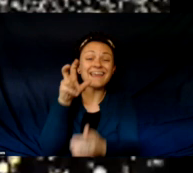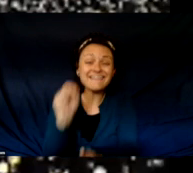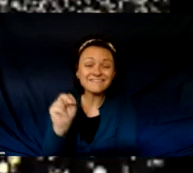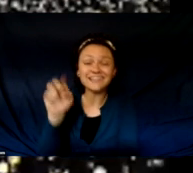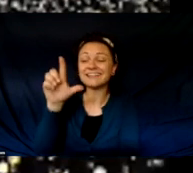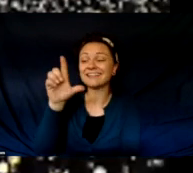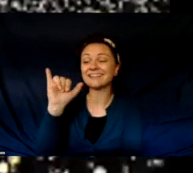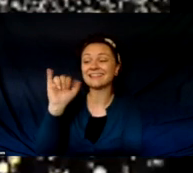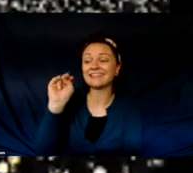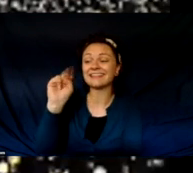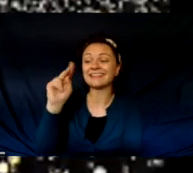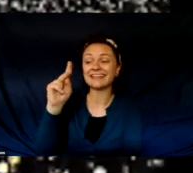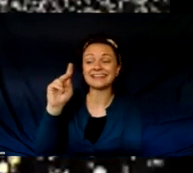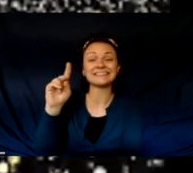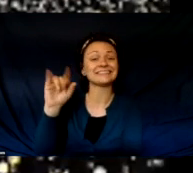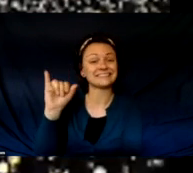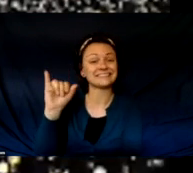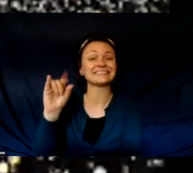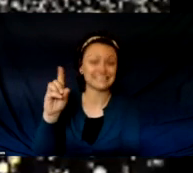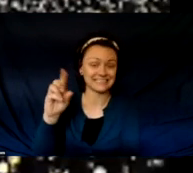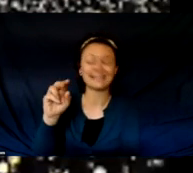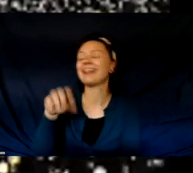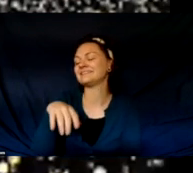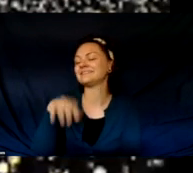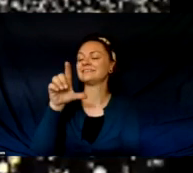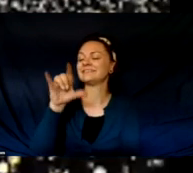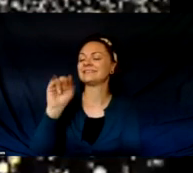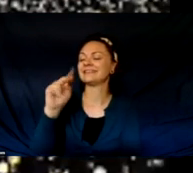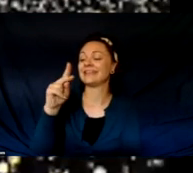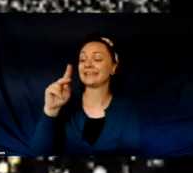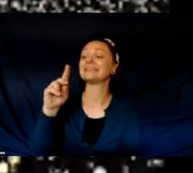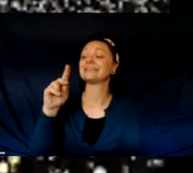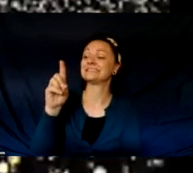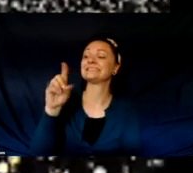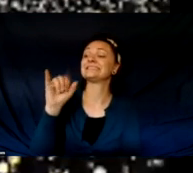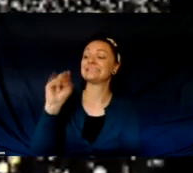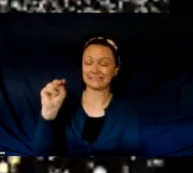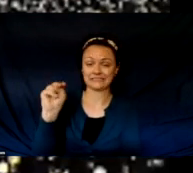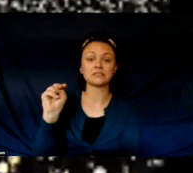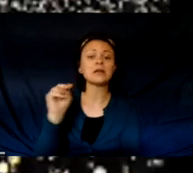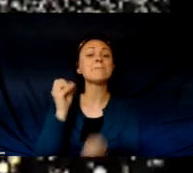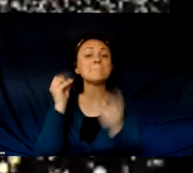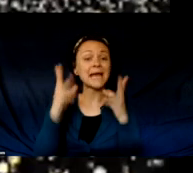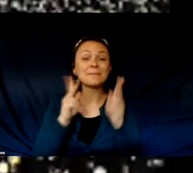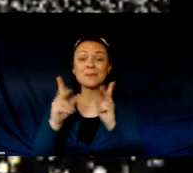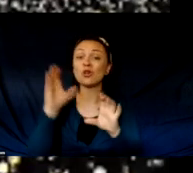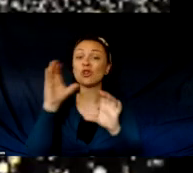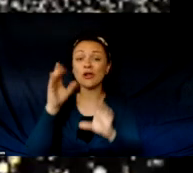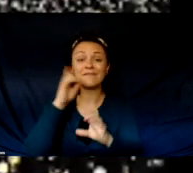disabilities that have linked in profiles that are looking for consulting jobs and work.